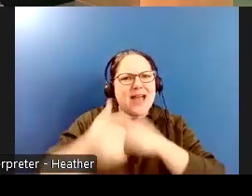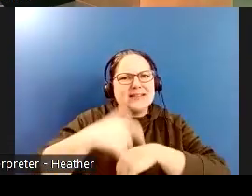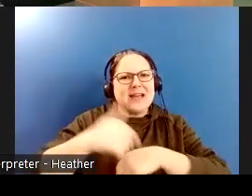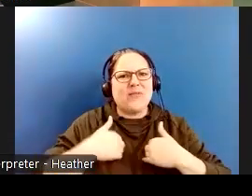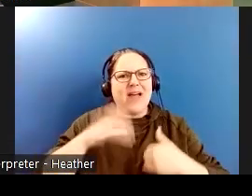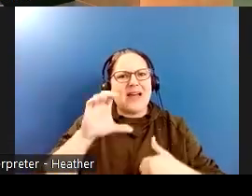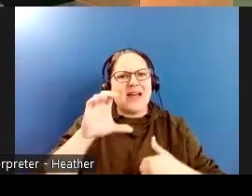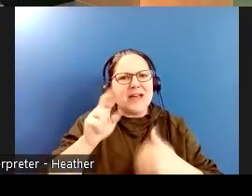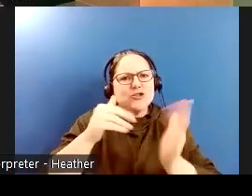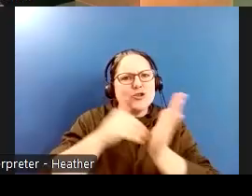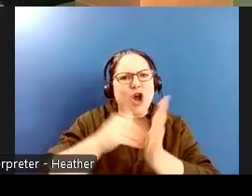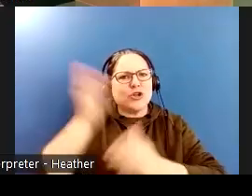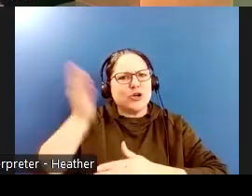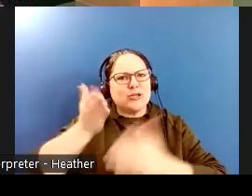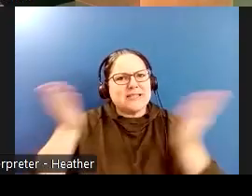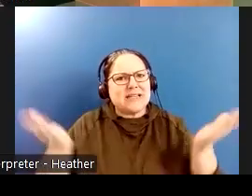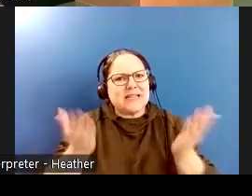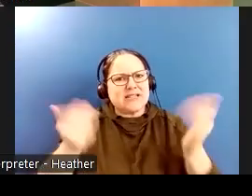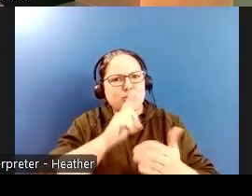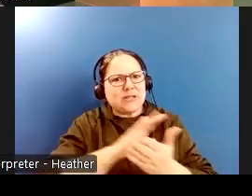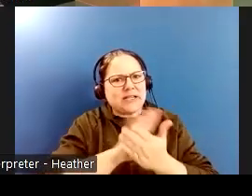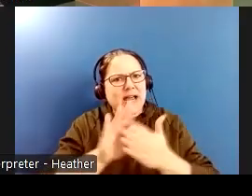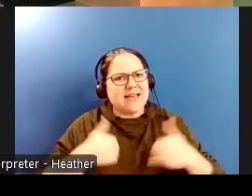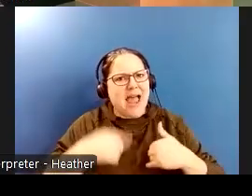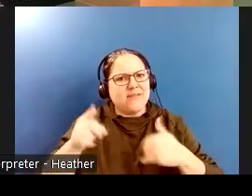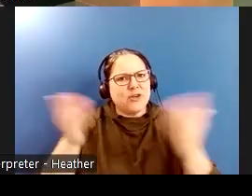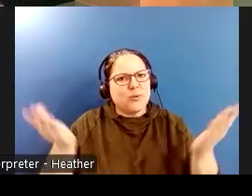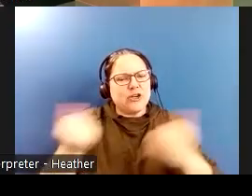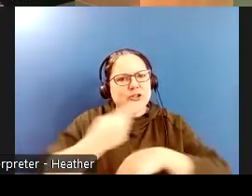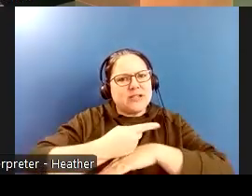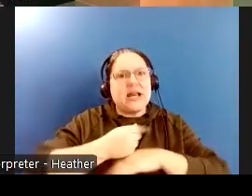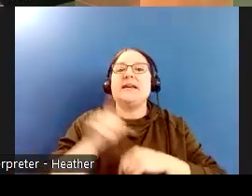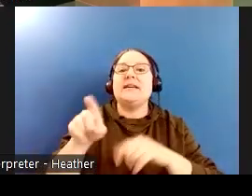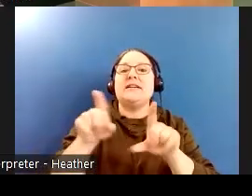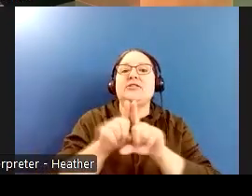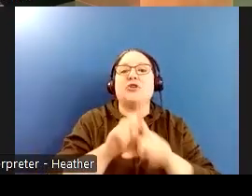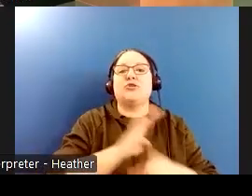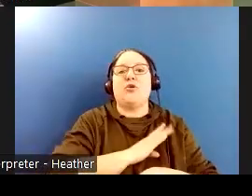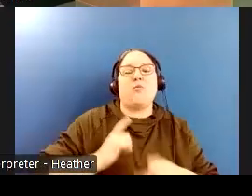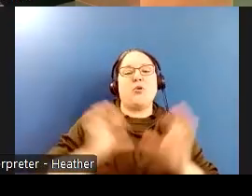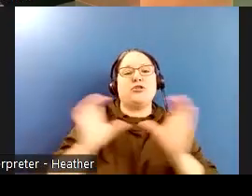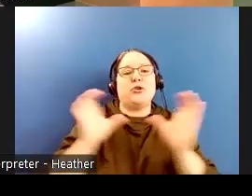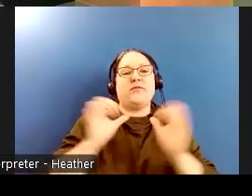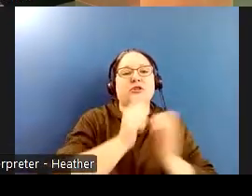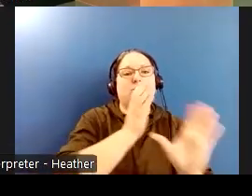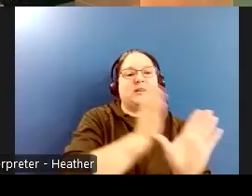it's it's nice that we have him here today. He's also board certified in psychiatry, CL psychiatry,